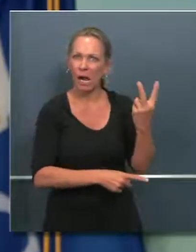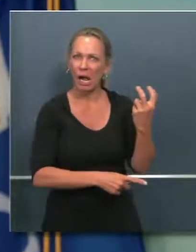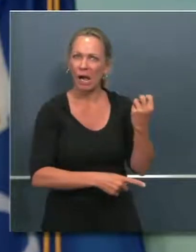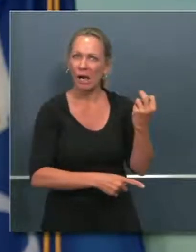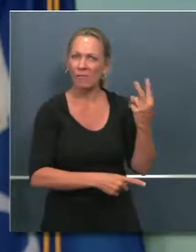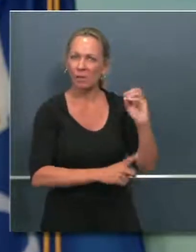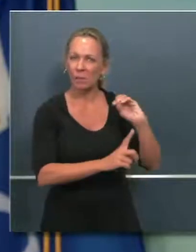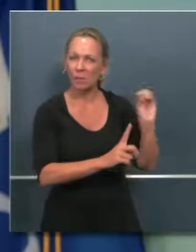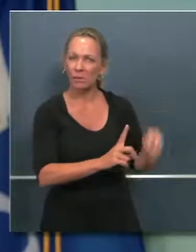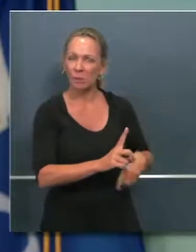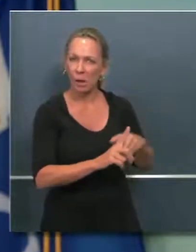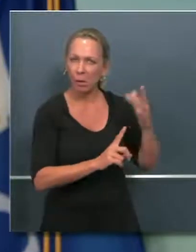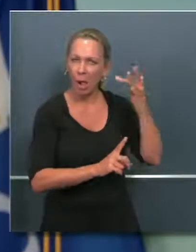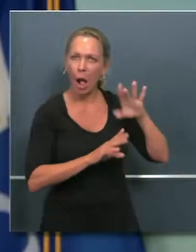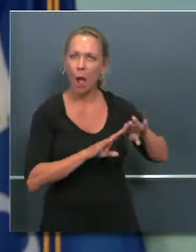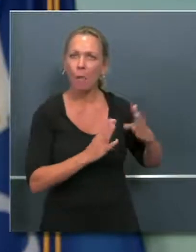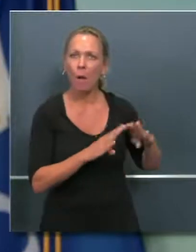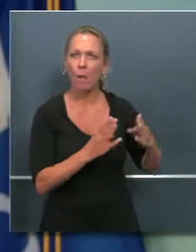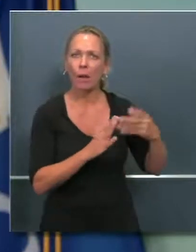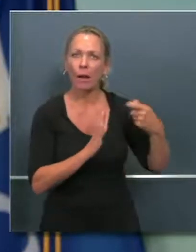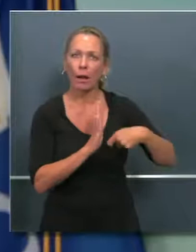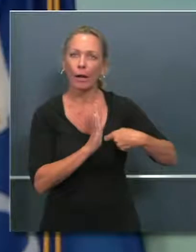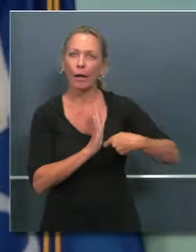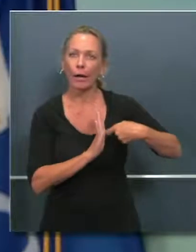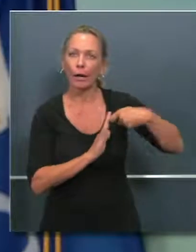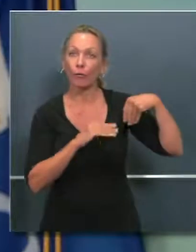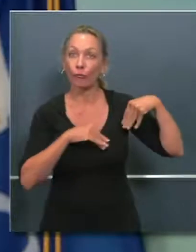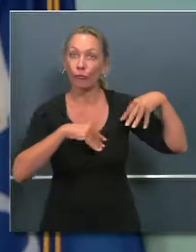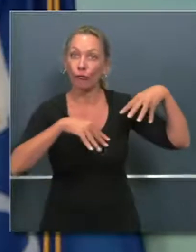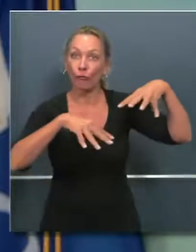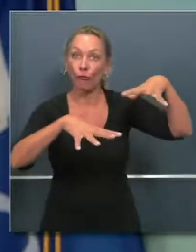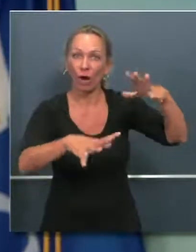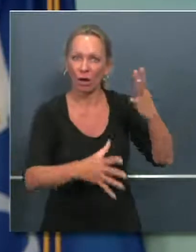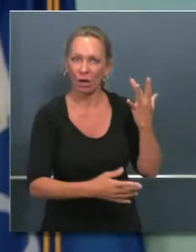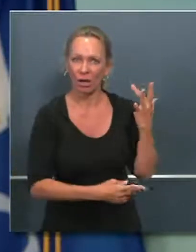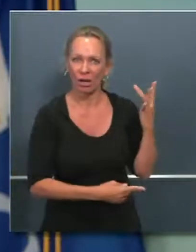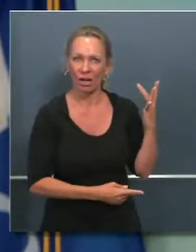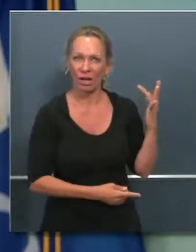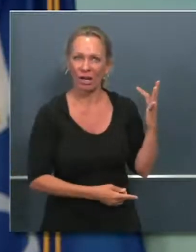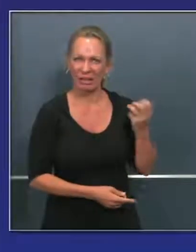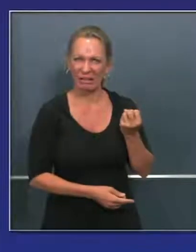so this is an opportunity to go back to the slide regarding local conditions driving our response